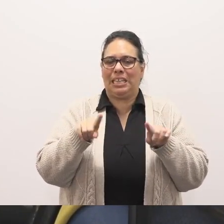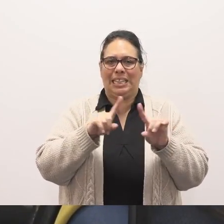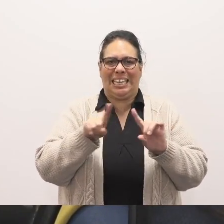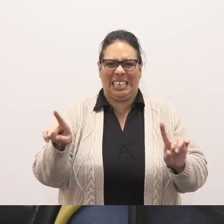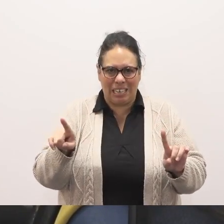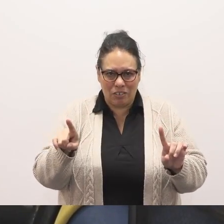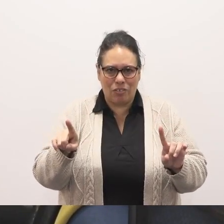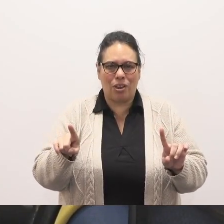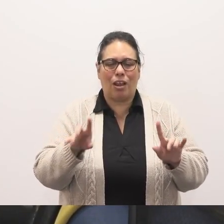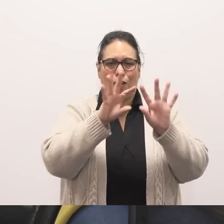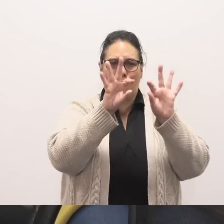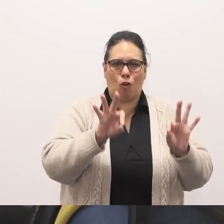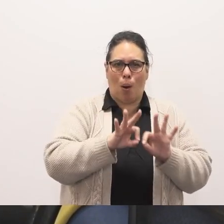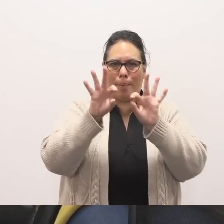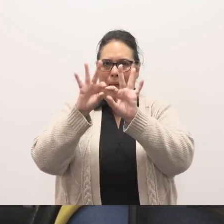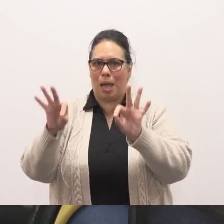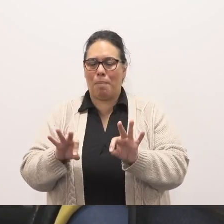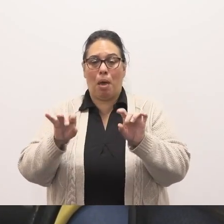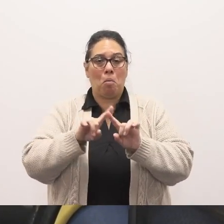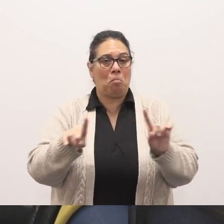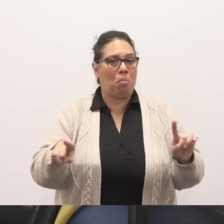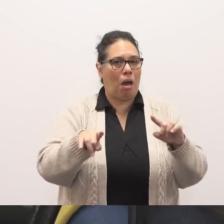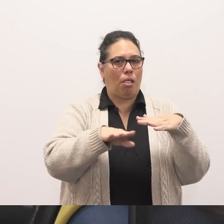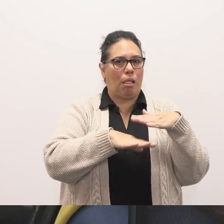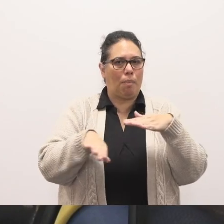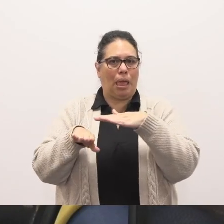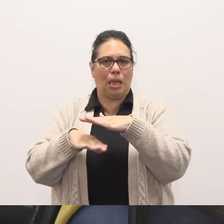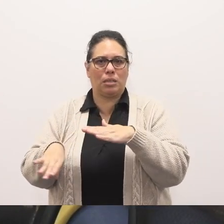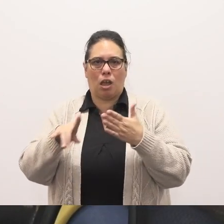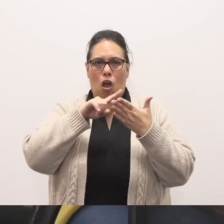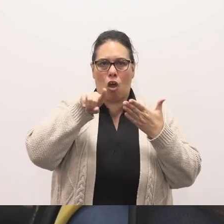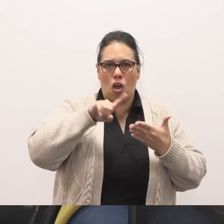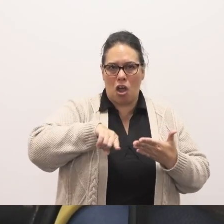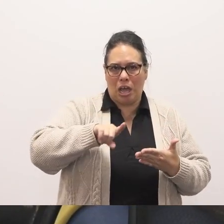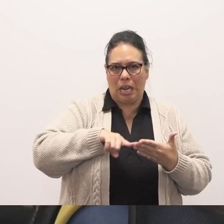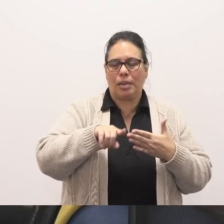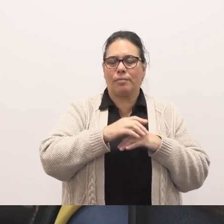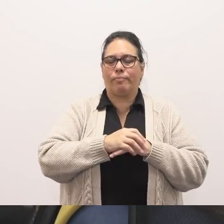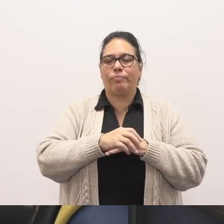but the basis for them are those unaudited actuals. So our opinion